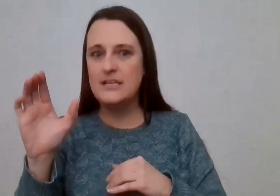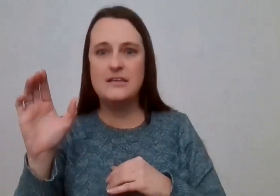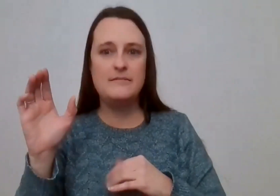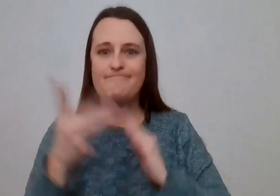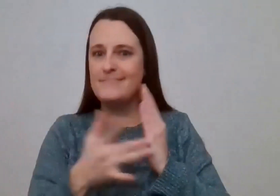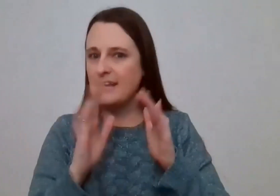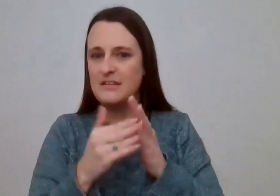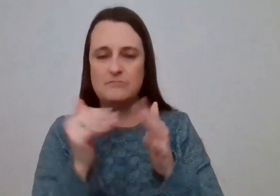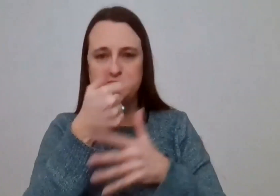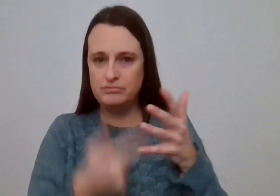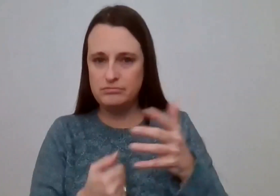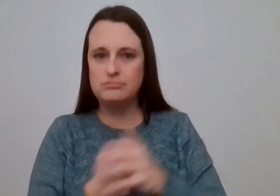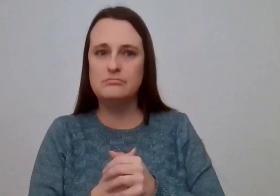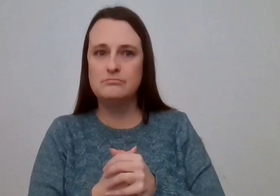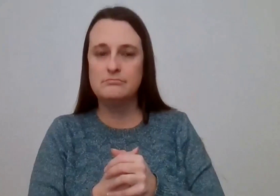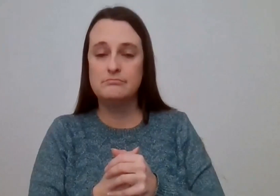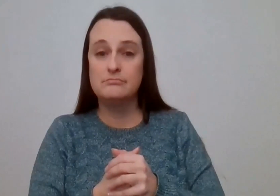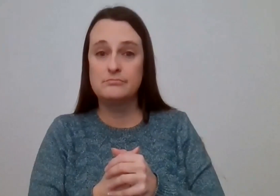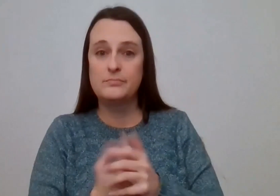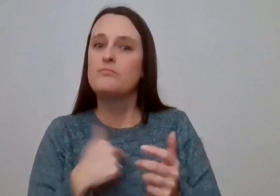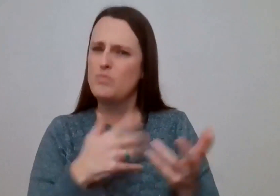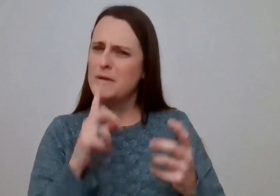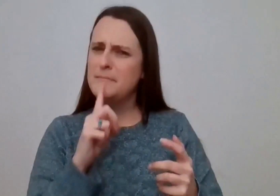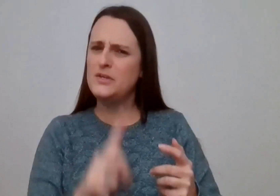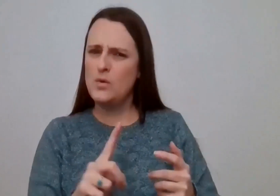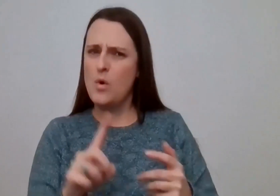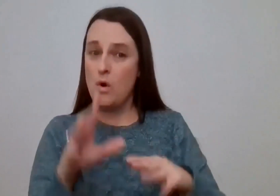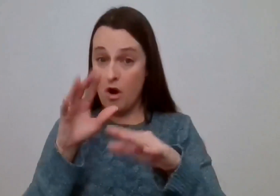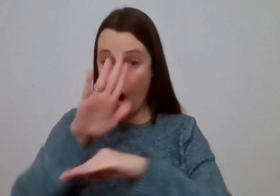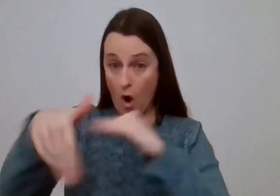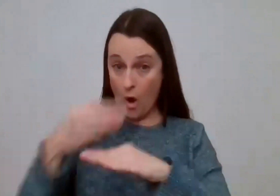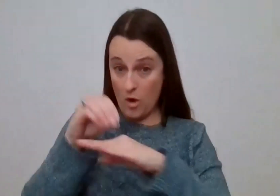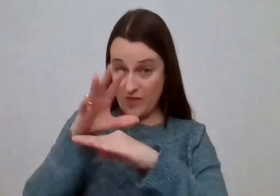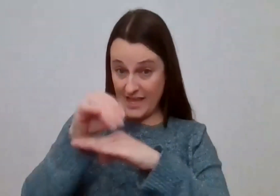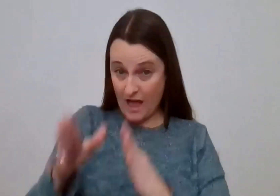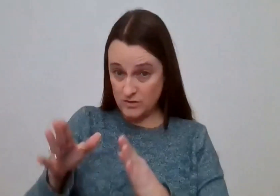to make sure that the counselors themselves were informed of what will be available to students